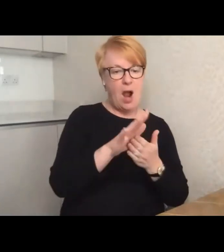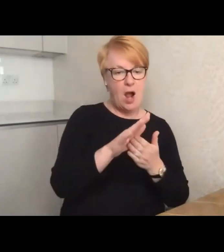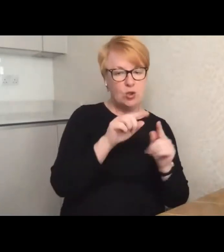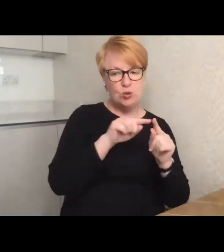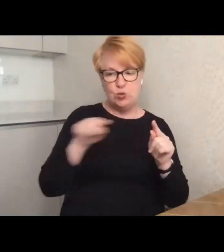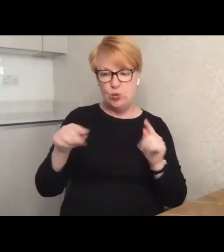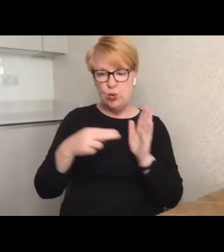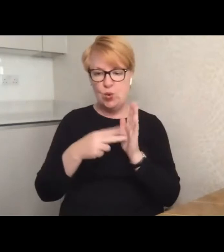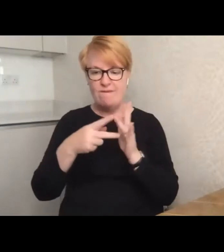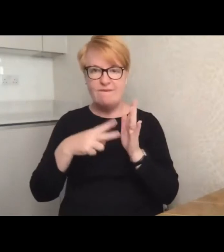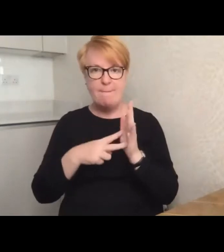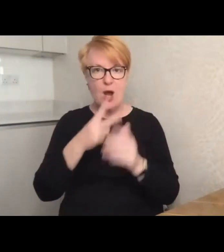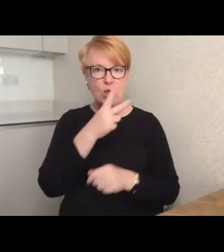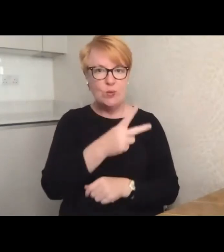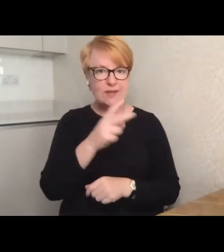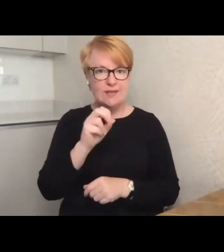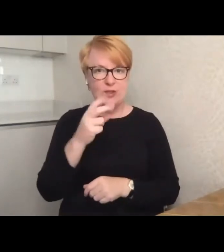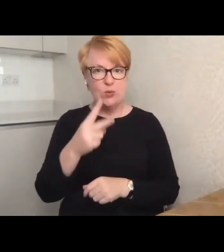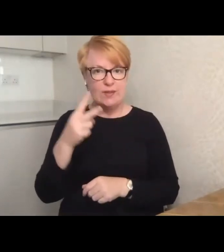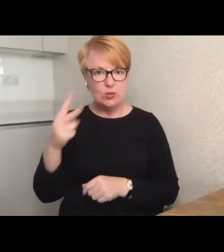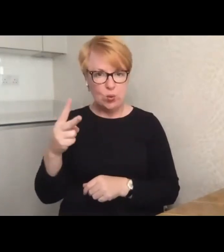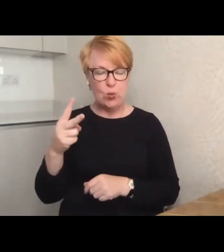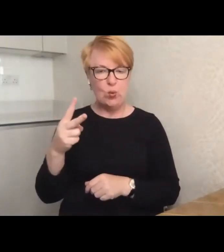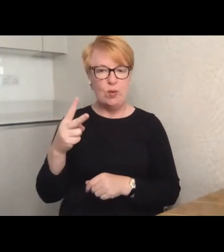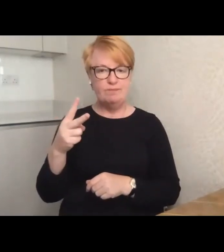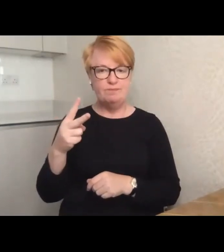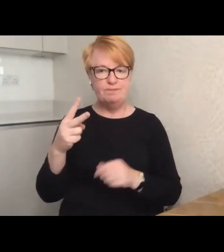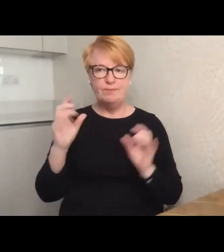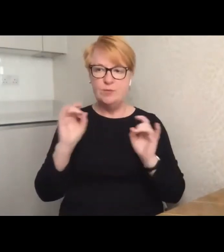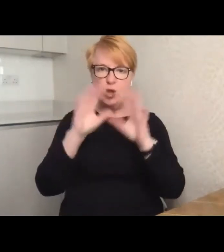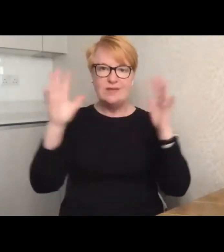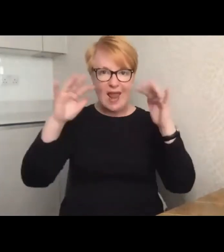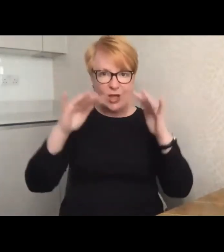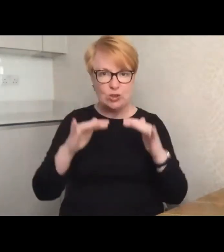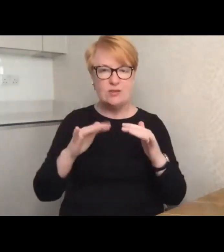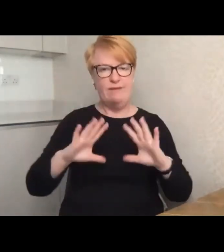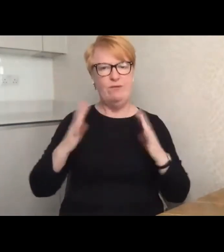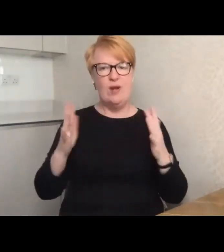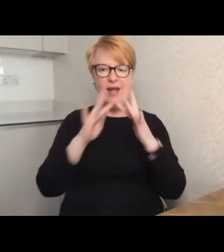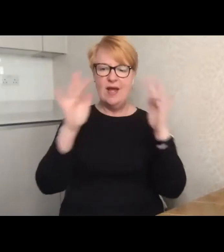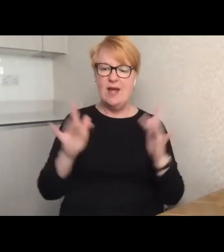‘Constellations ° Assemblies’ are a series of free online events open for everyone to attend who is